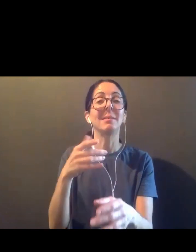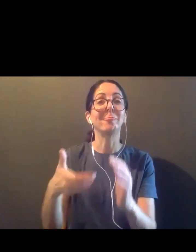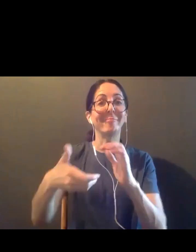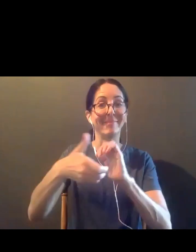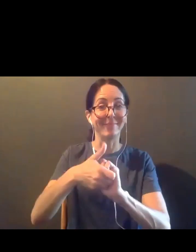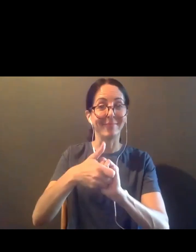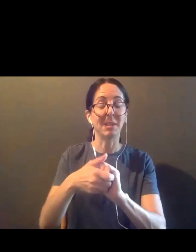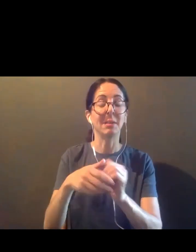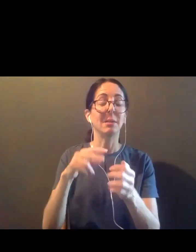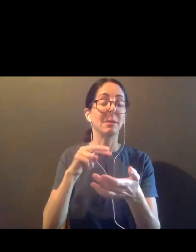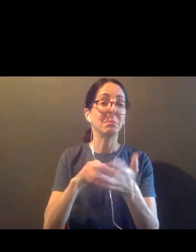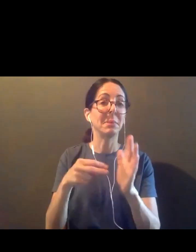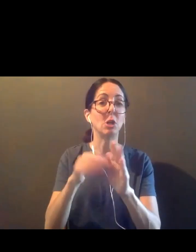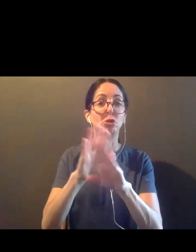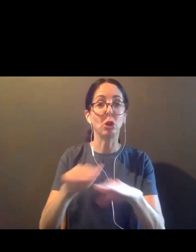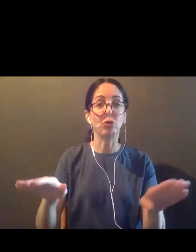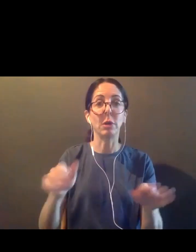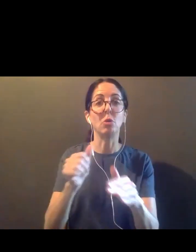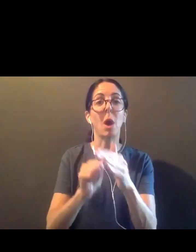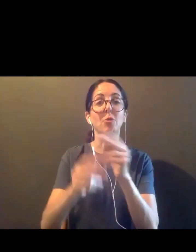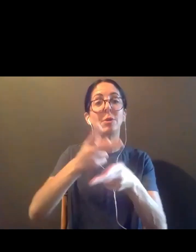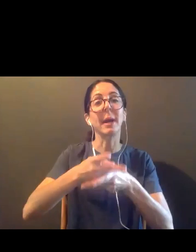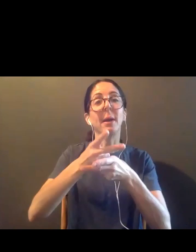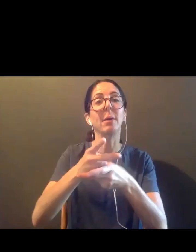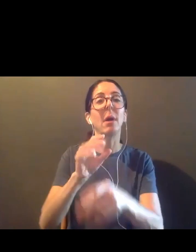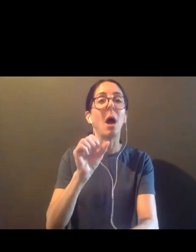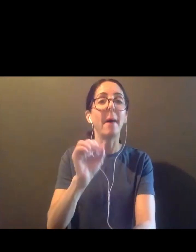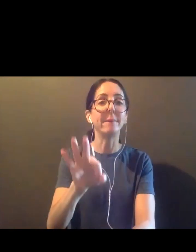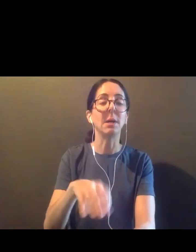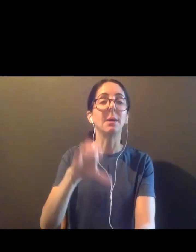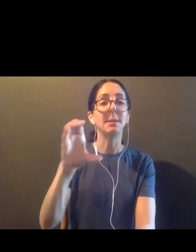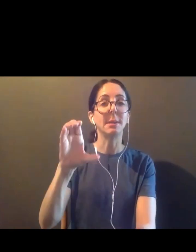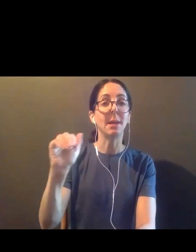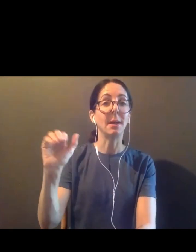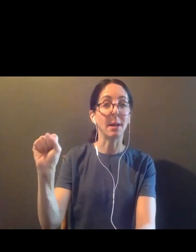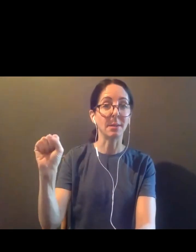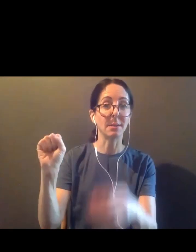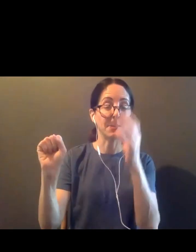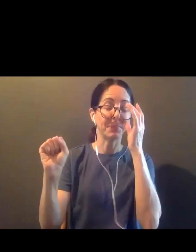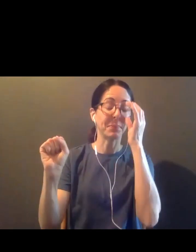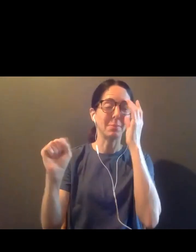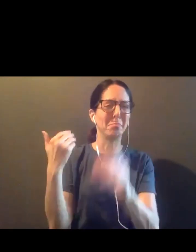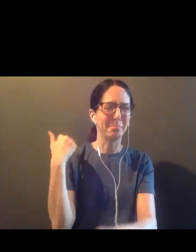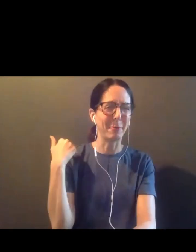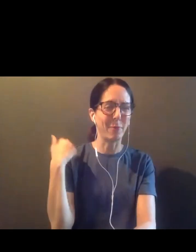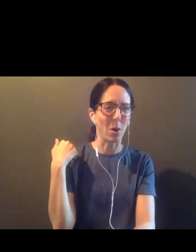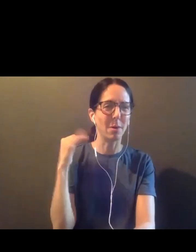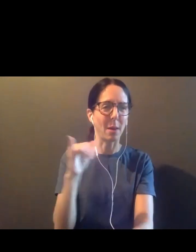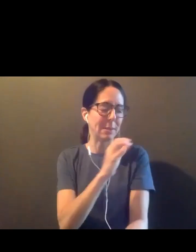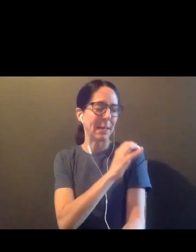are under the care of Children's Aid Society, which used to be a clinic that was run in